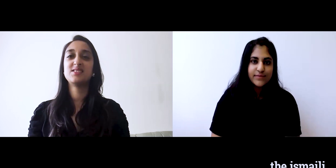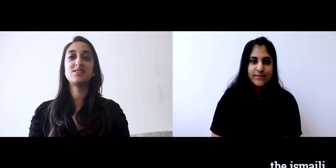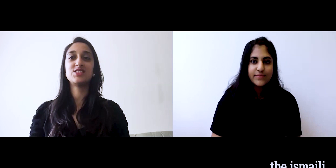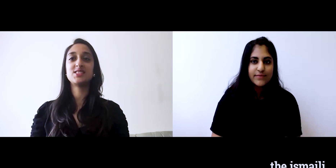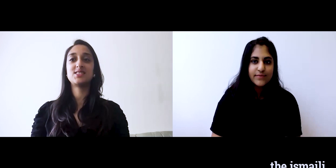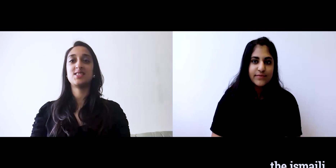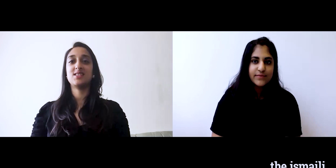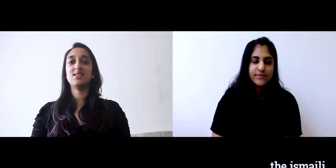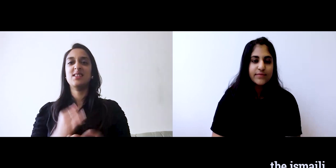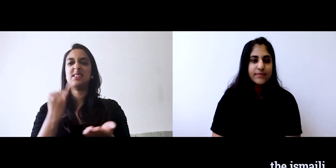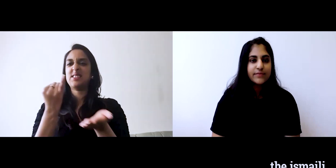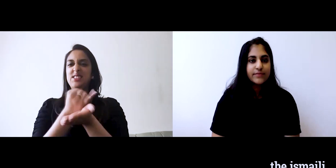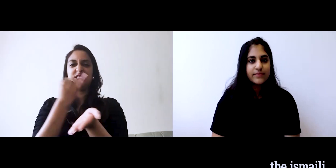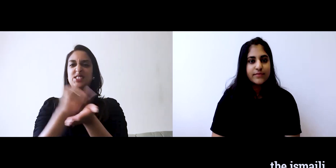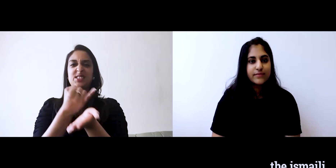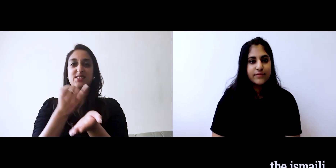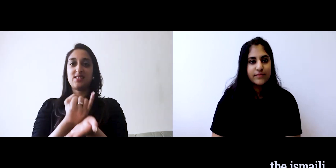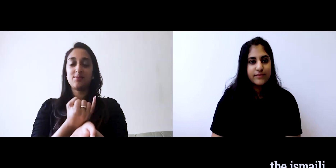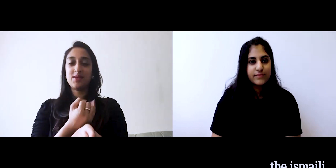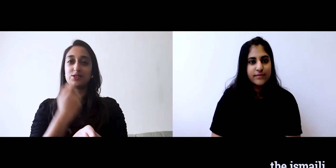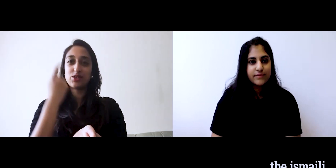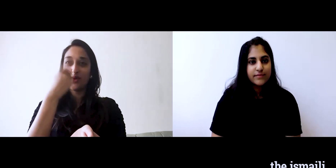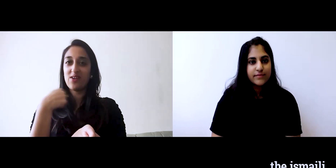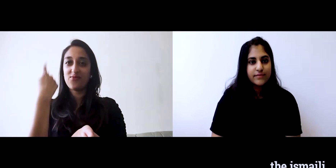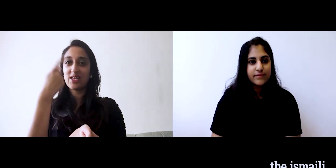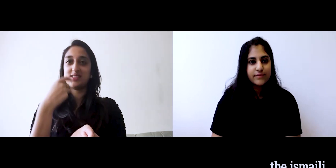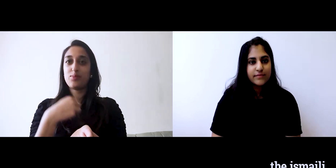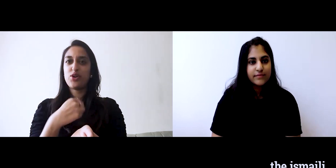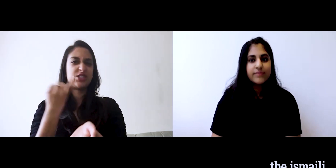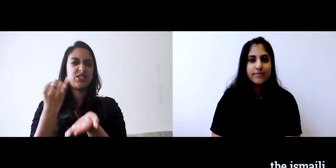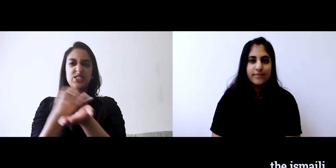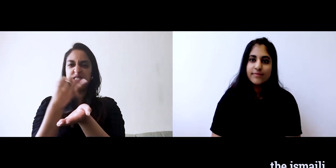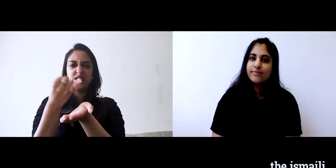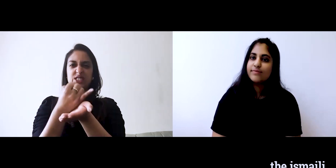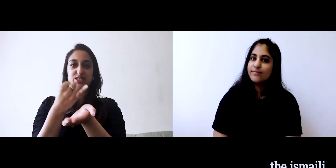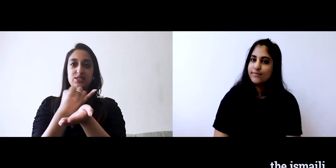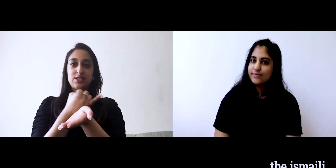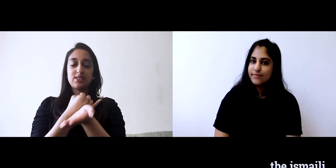Disgusting, disgusting, make sure you have facial expressions Disgusting